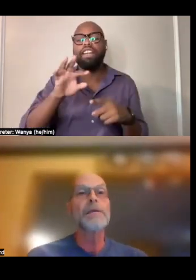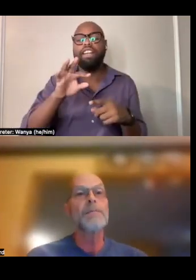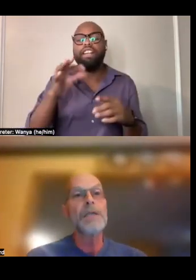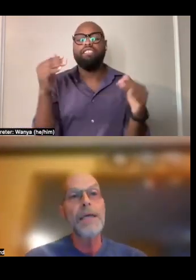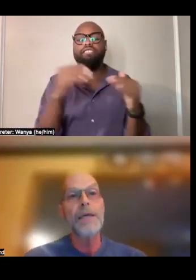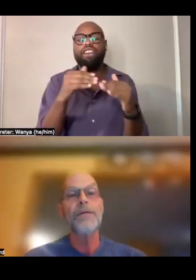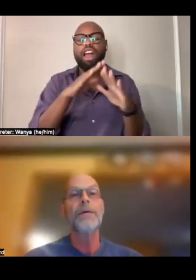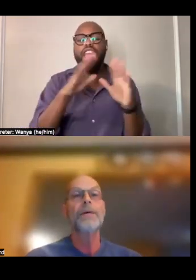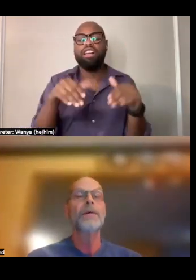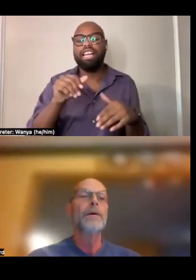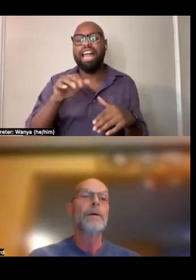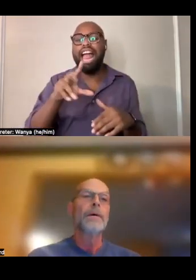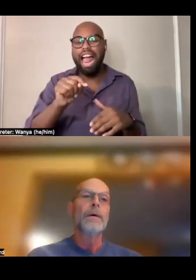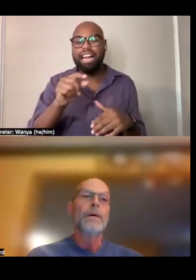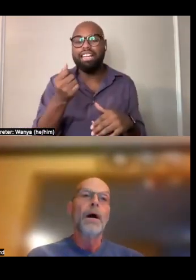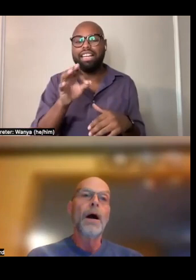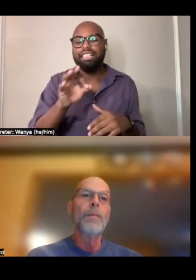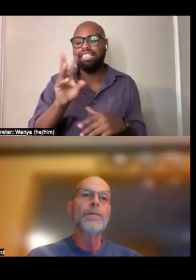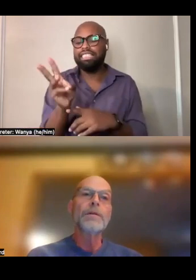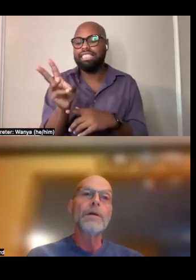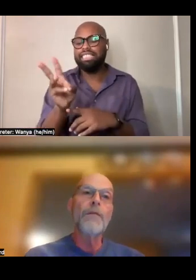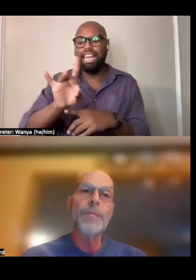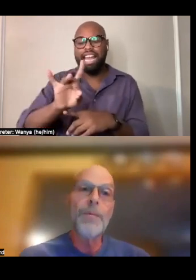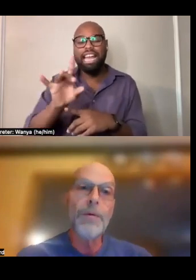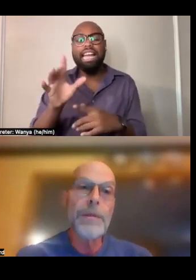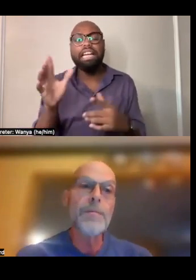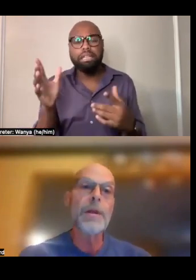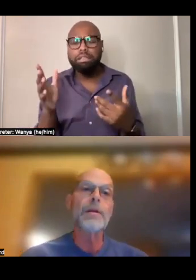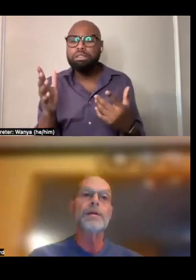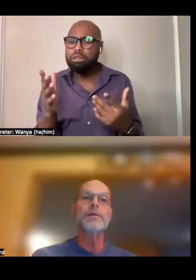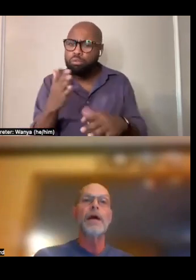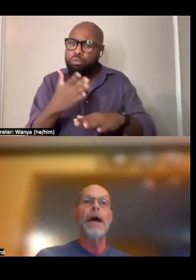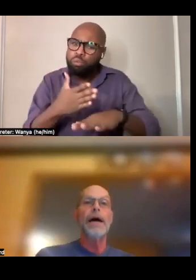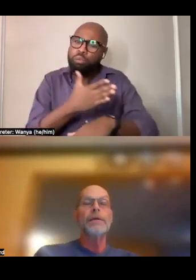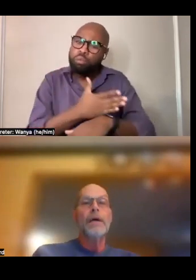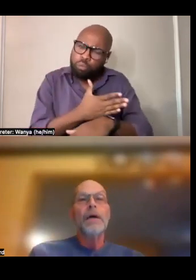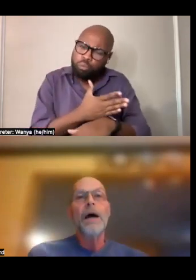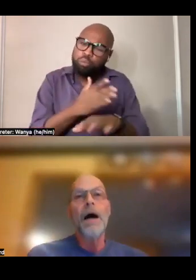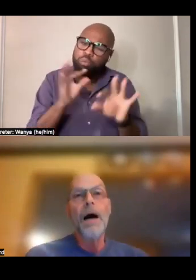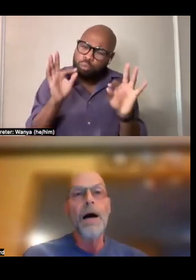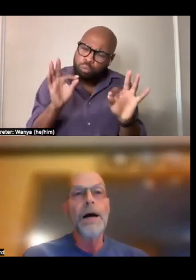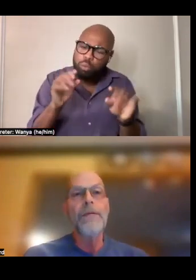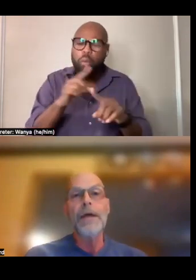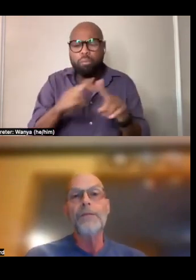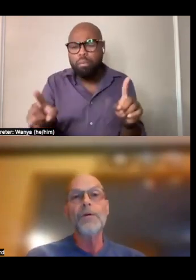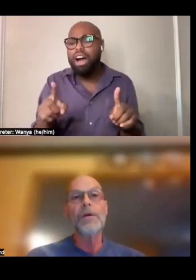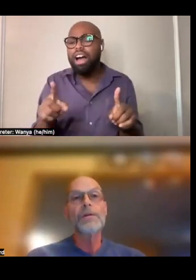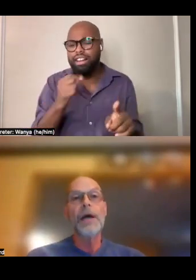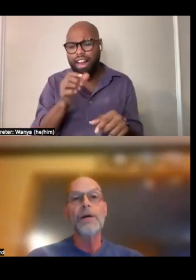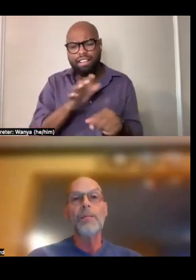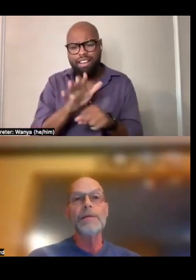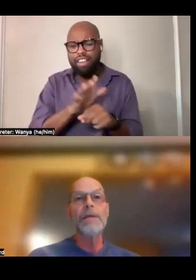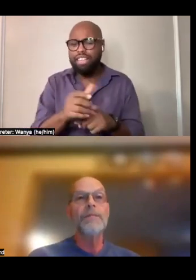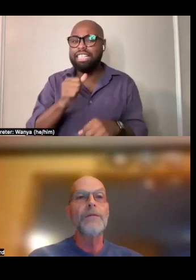some teeth didn't cover people with disabilities yet. And then a few years later by '74